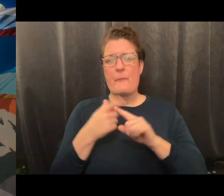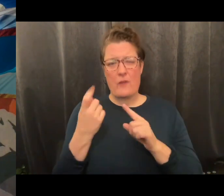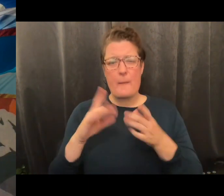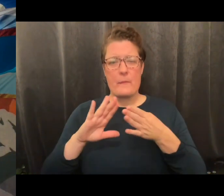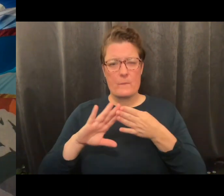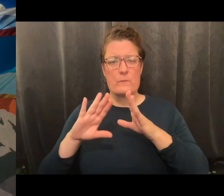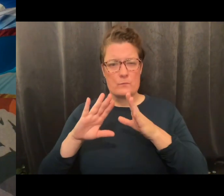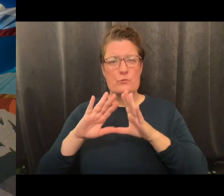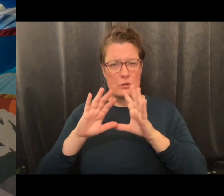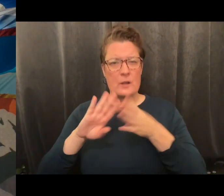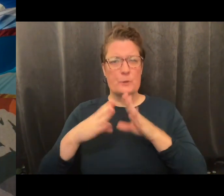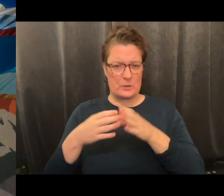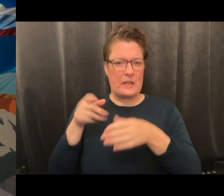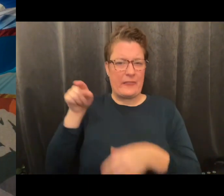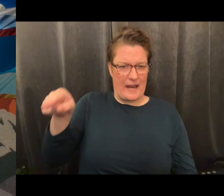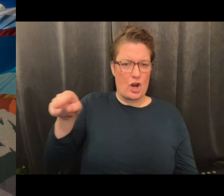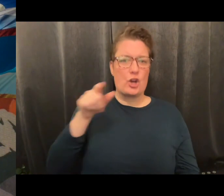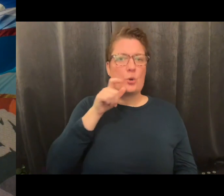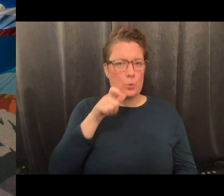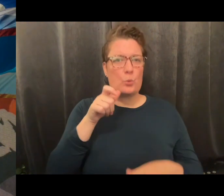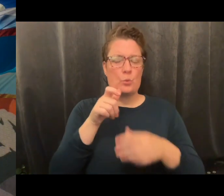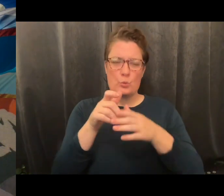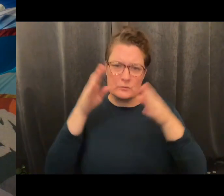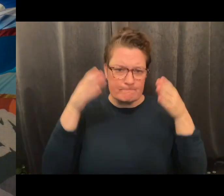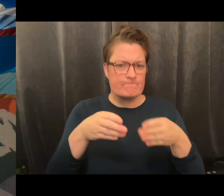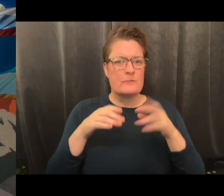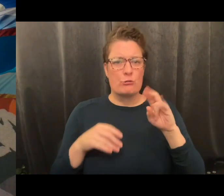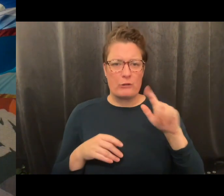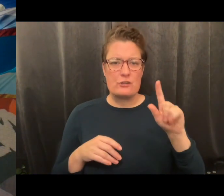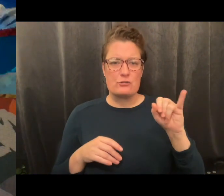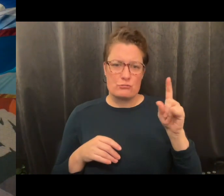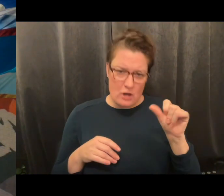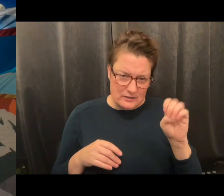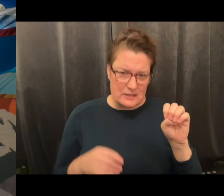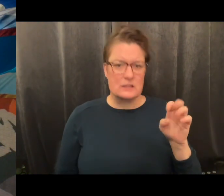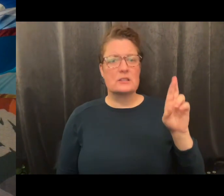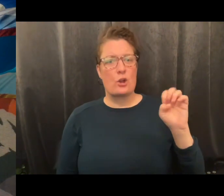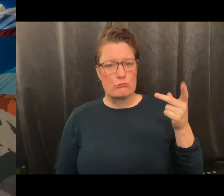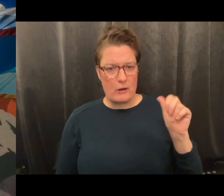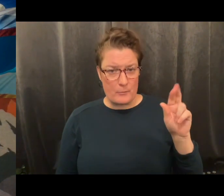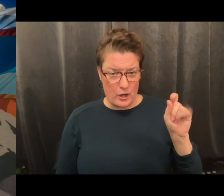reparations and who worked together for six months, in a study group and then shared these materials with the world.